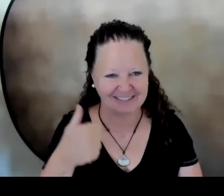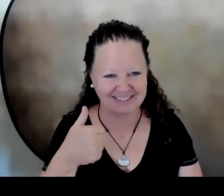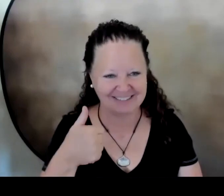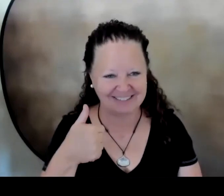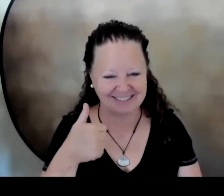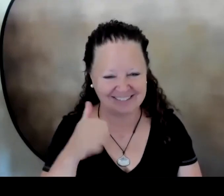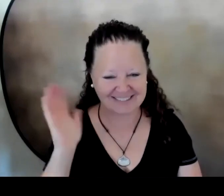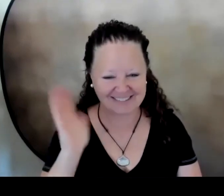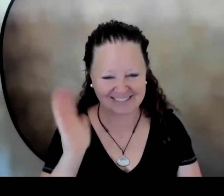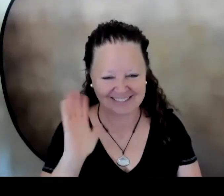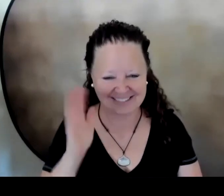Nice to talk to you, too.